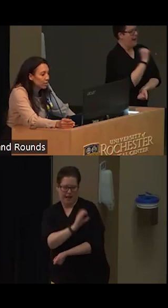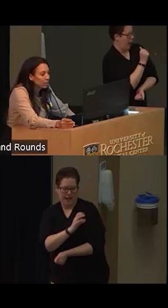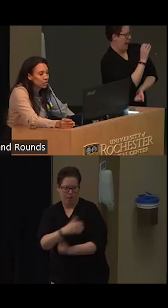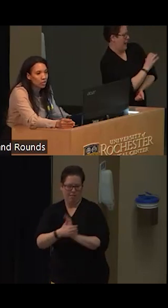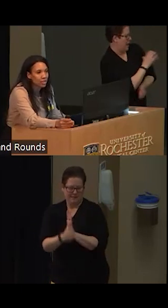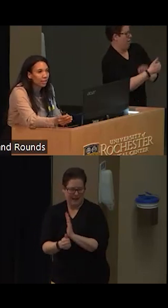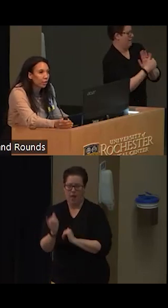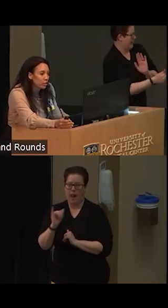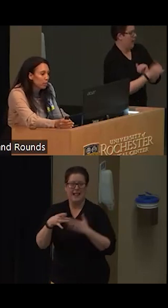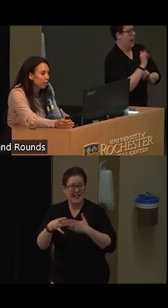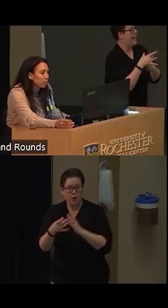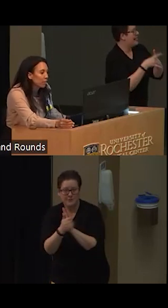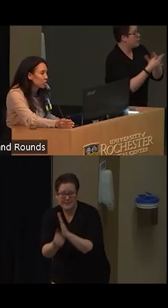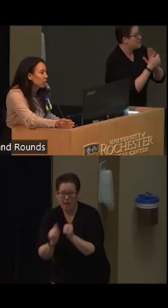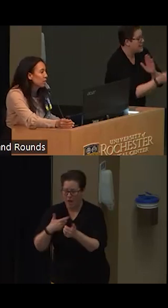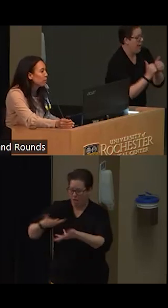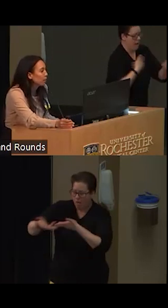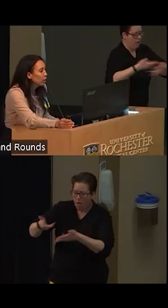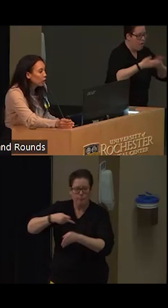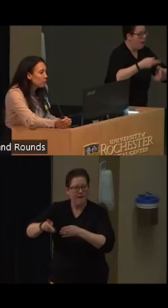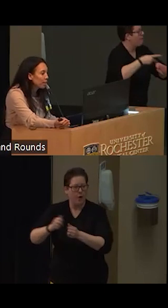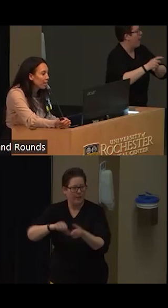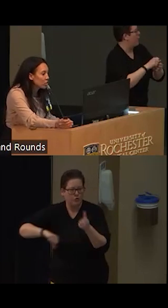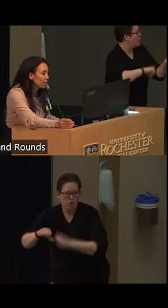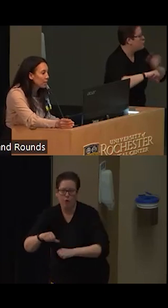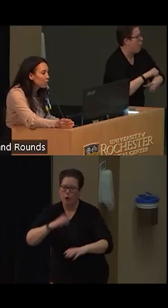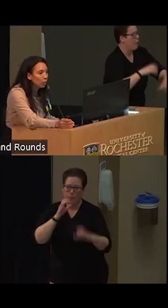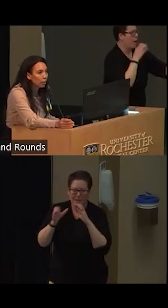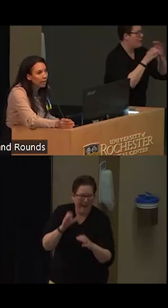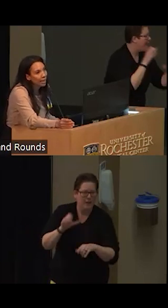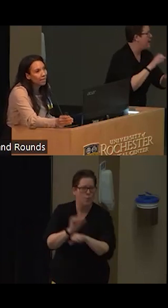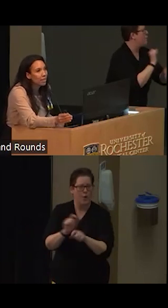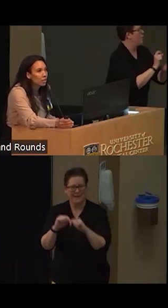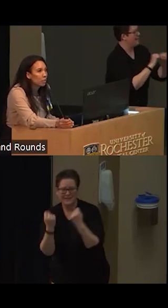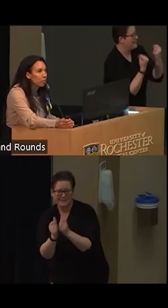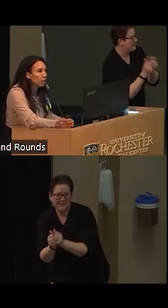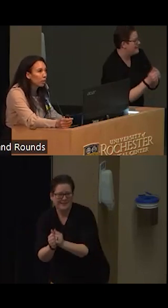skills such as leadership interprofessionalism communication teamwork and this type of training